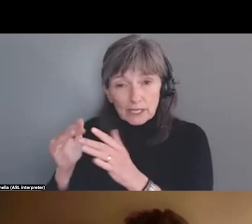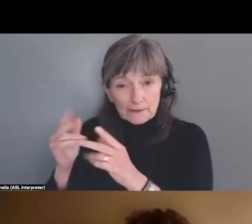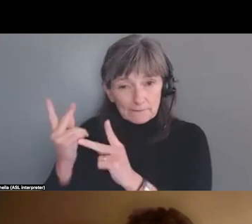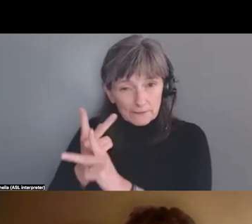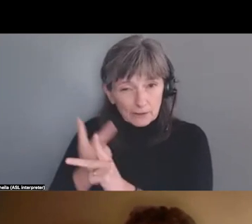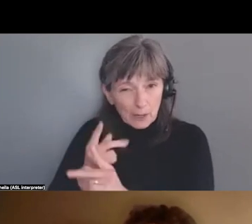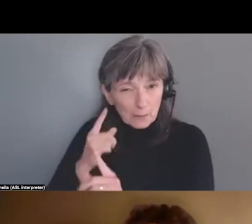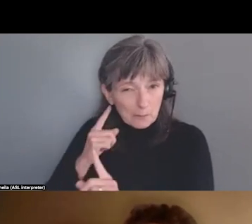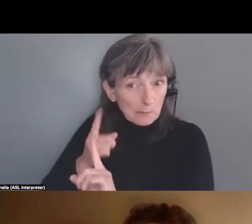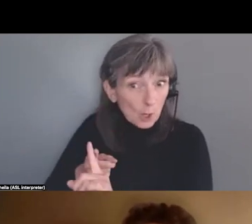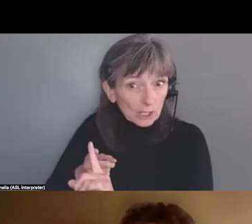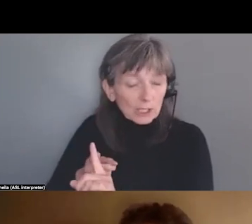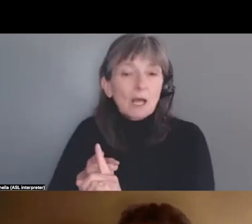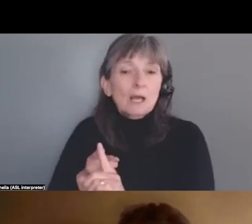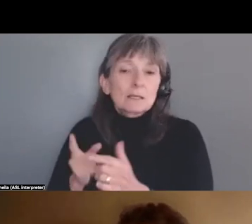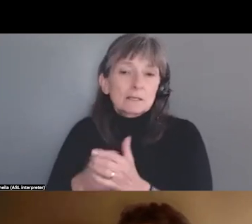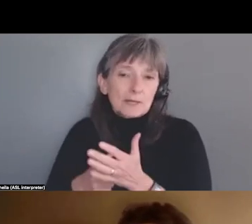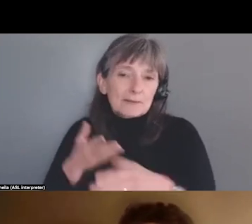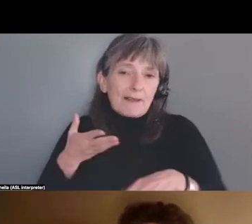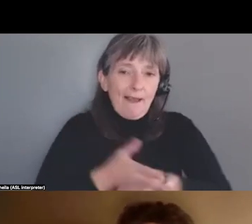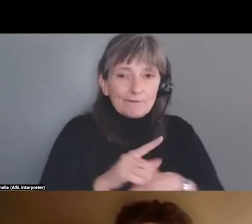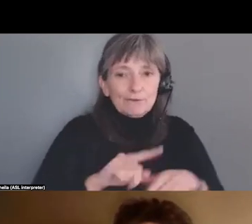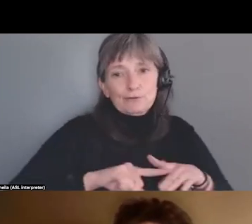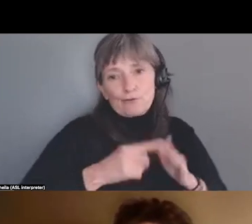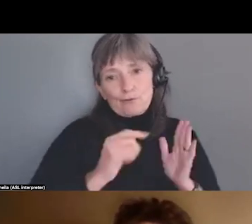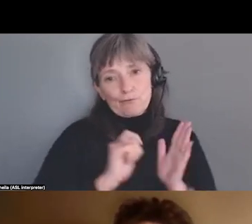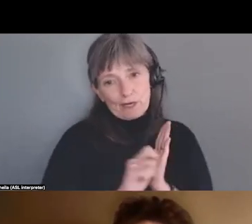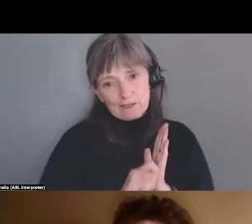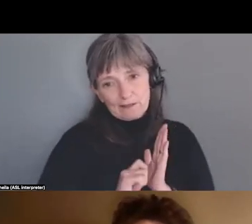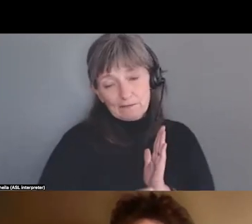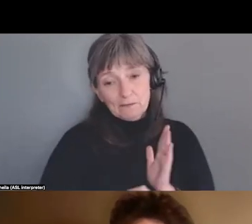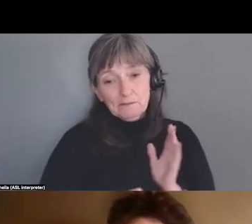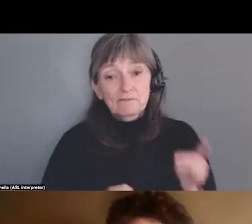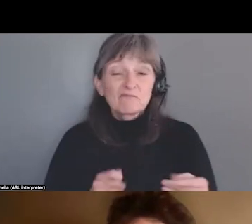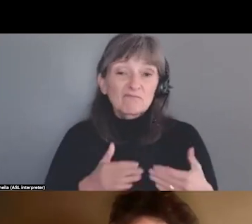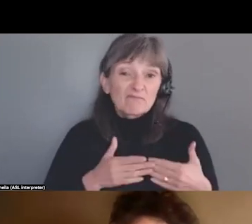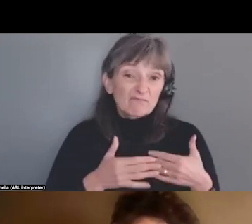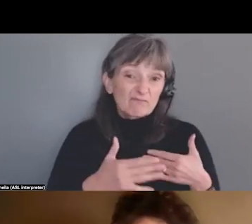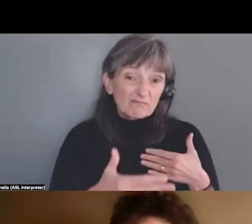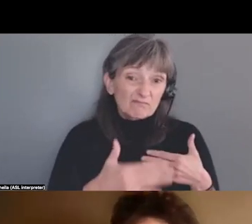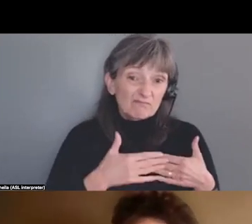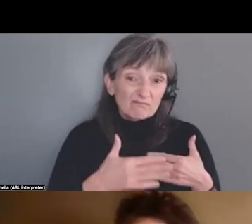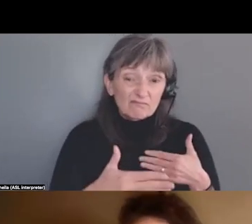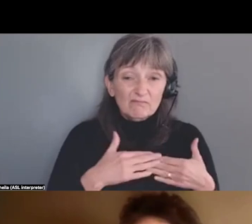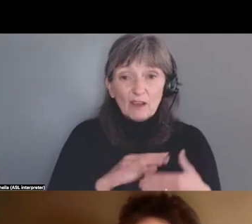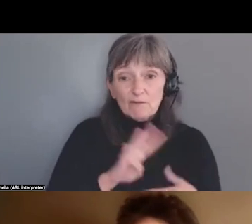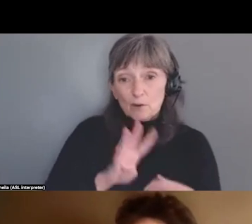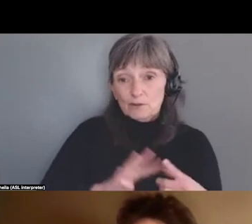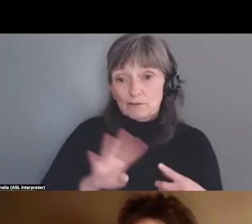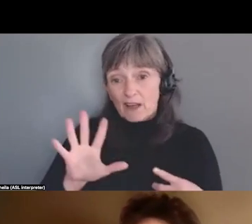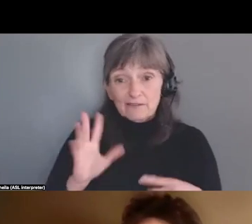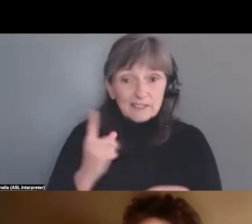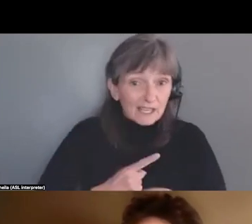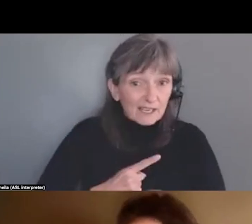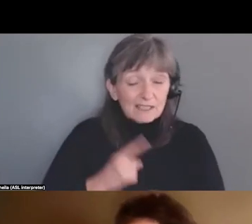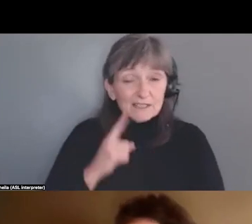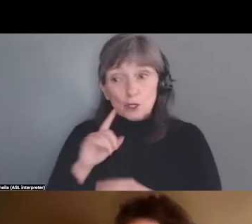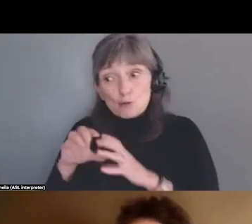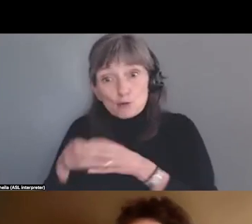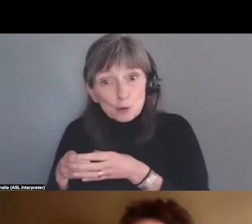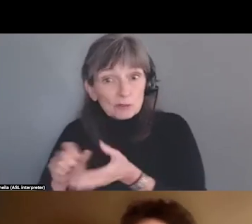So, then over the next 4 to 5 days, people are writing in small groups and individuals, sometimes